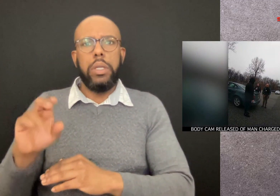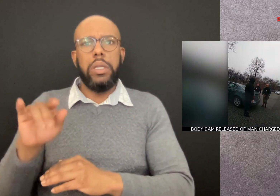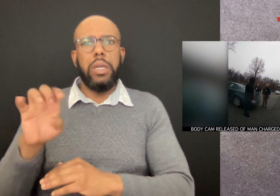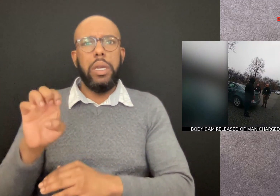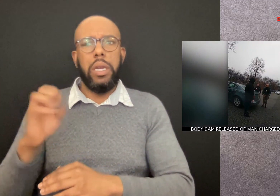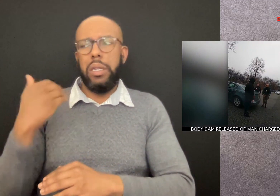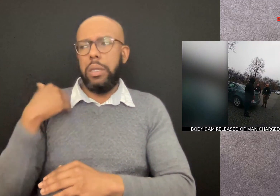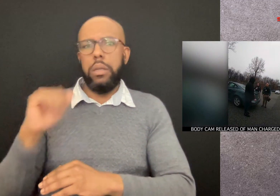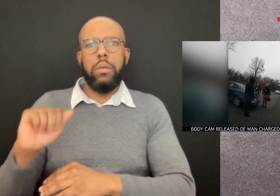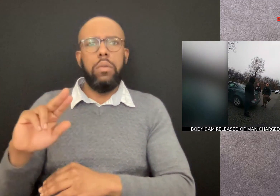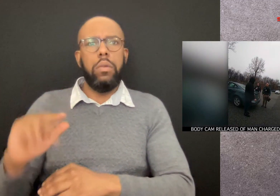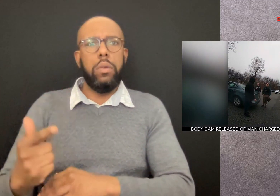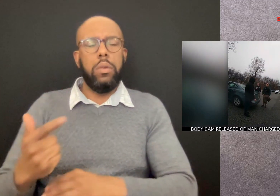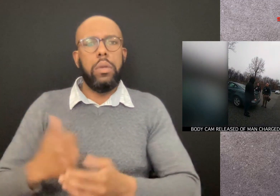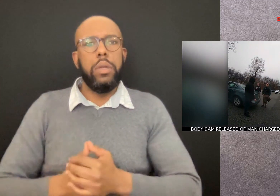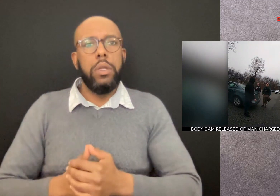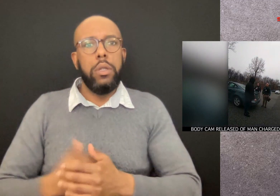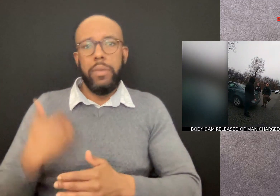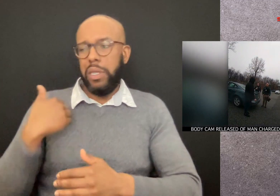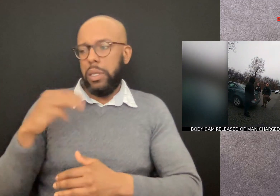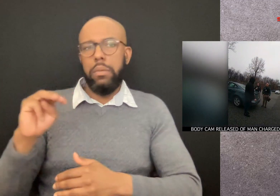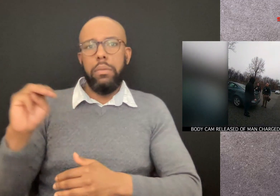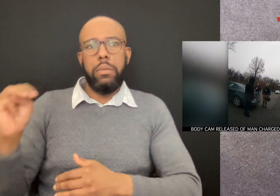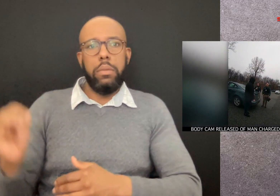On Monday Montgomery was charged with a little girl's murder.